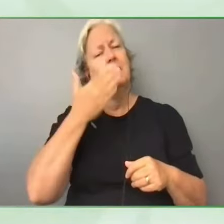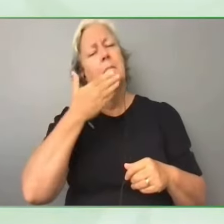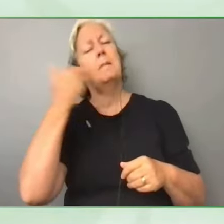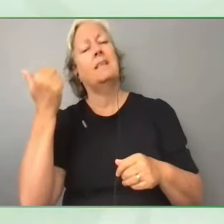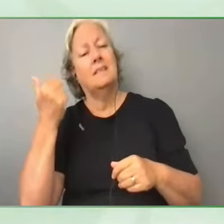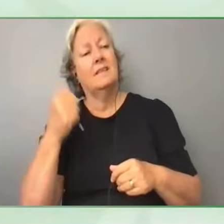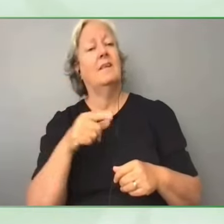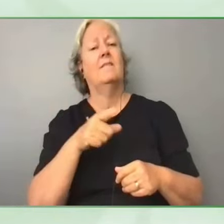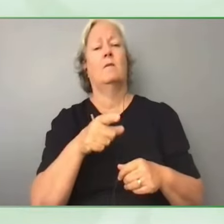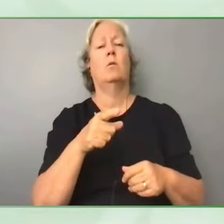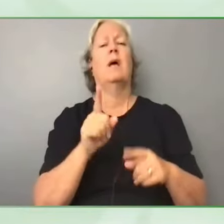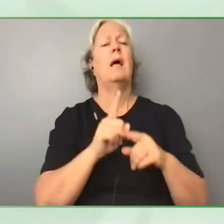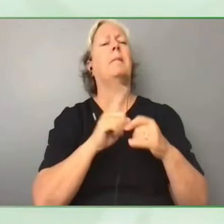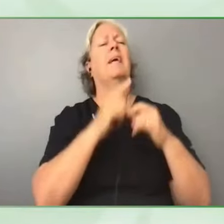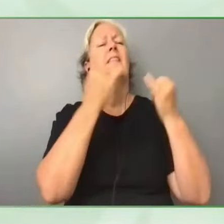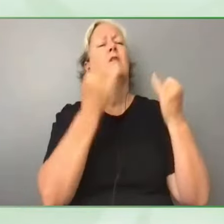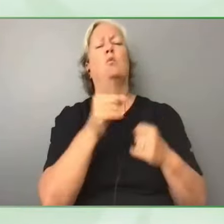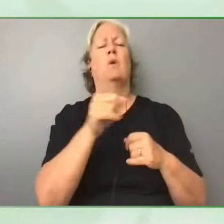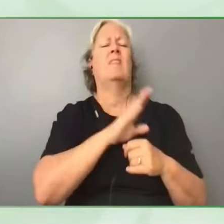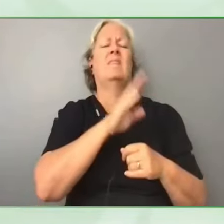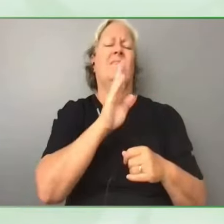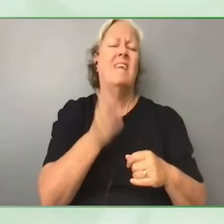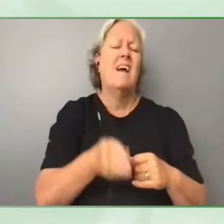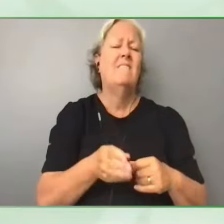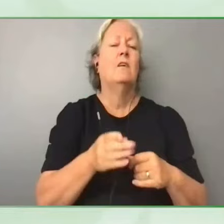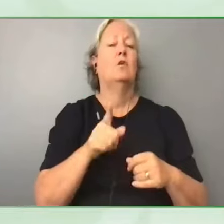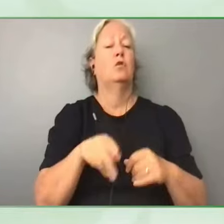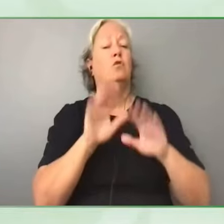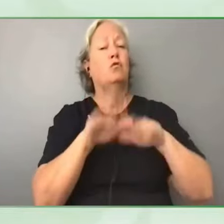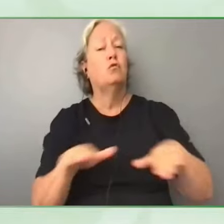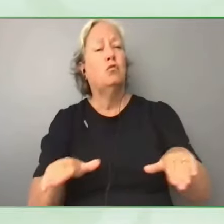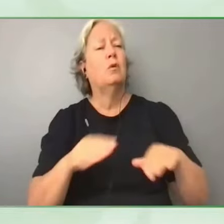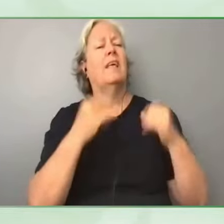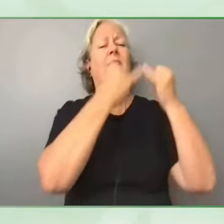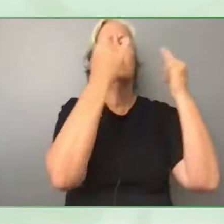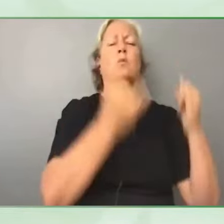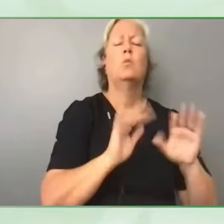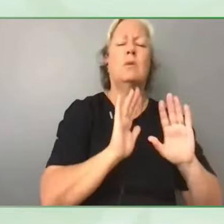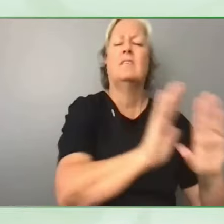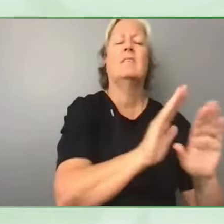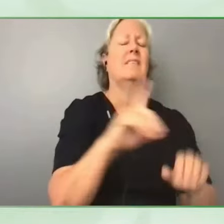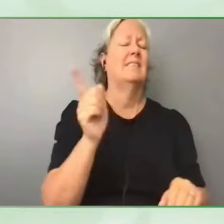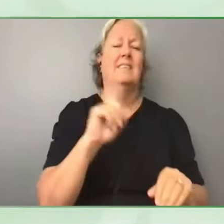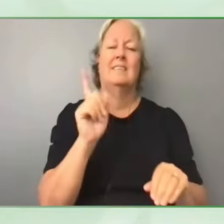institutionalising children and so family support is essential.